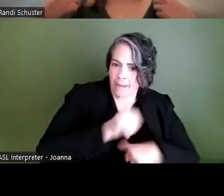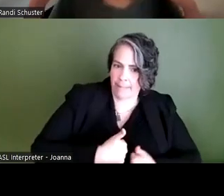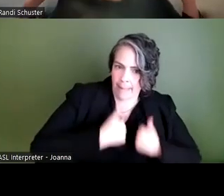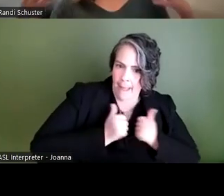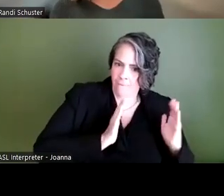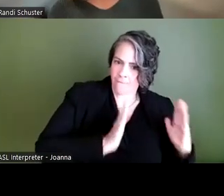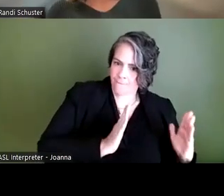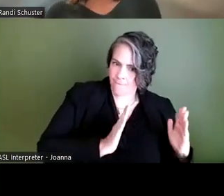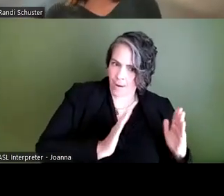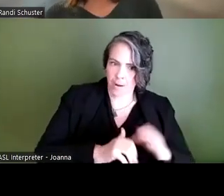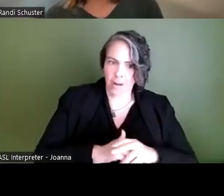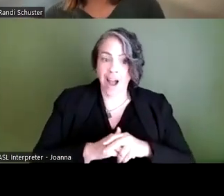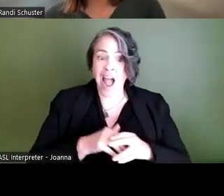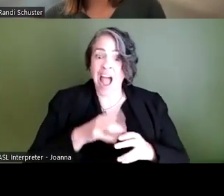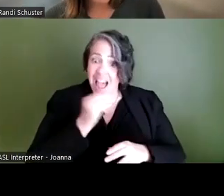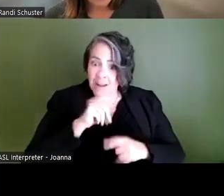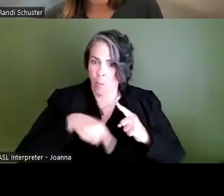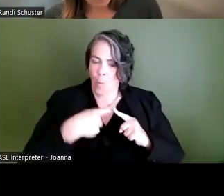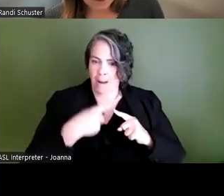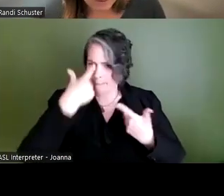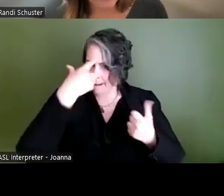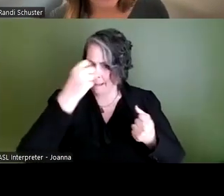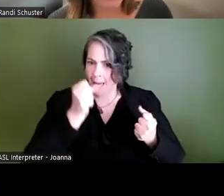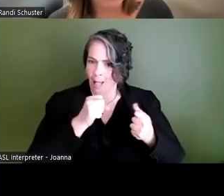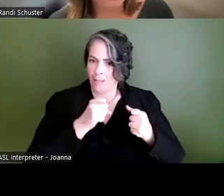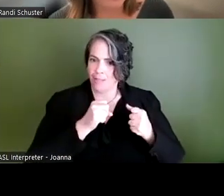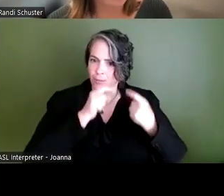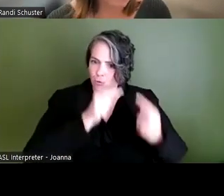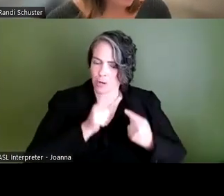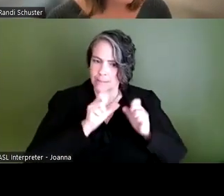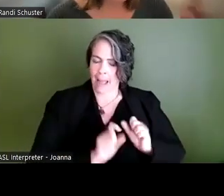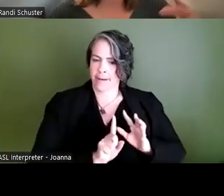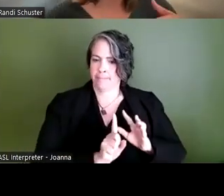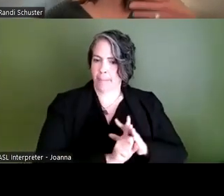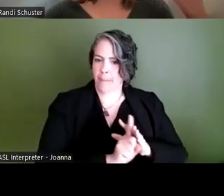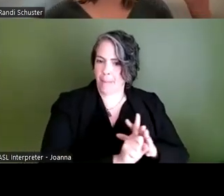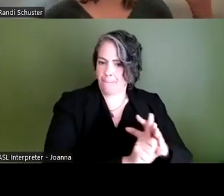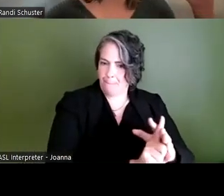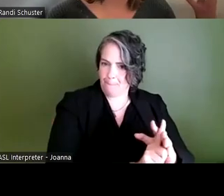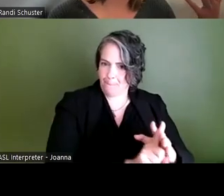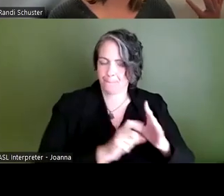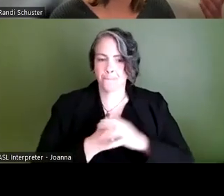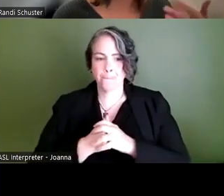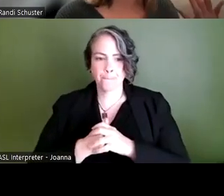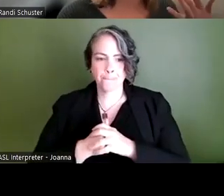And so it really important to, you know - progression of symptoms happens